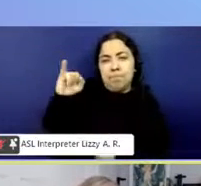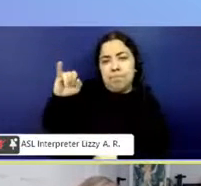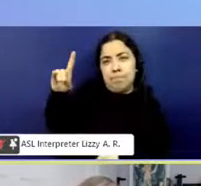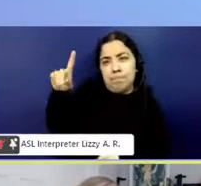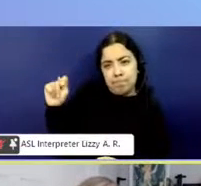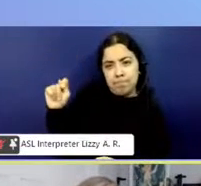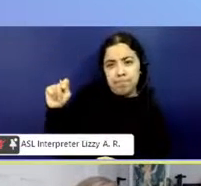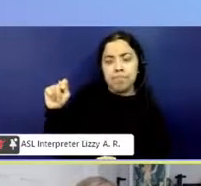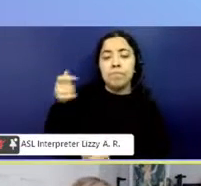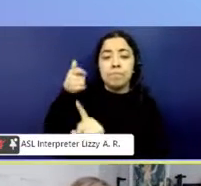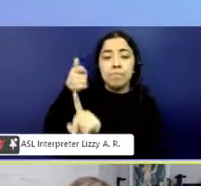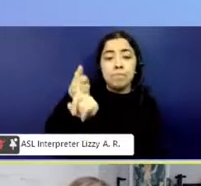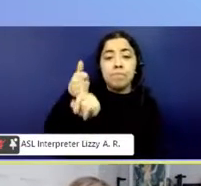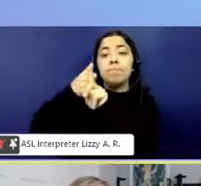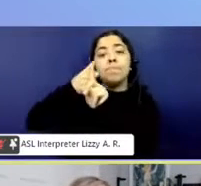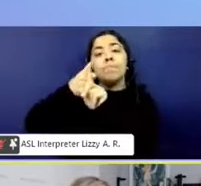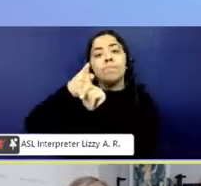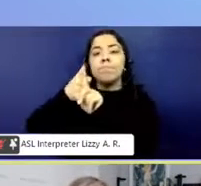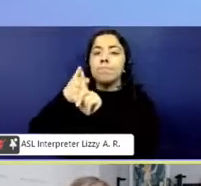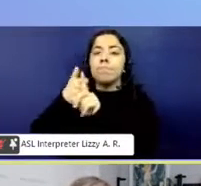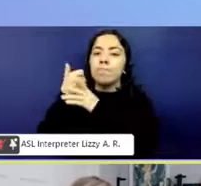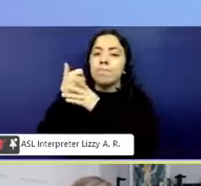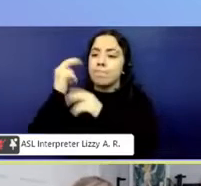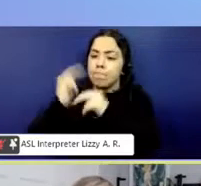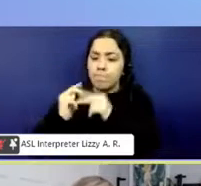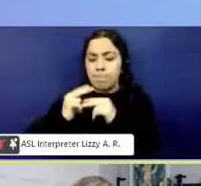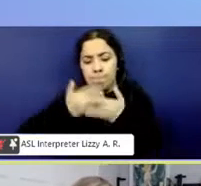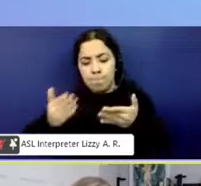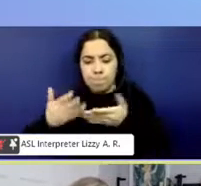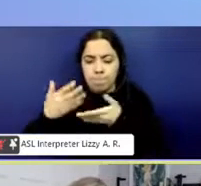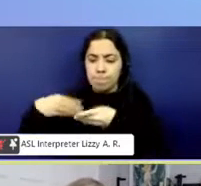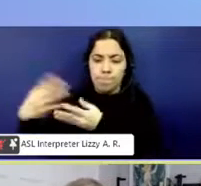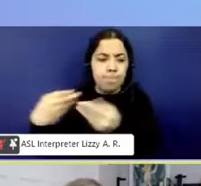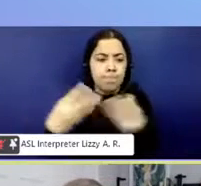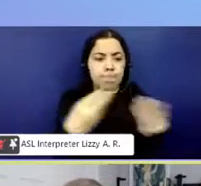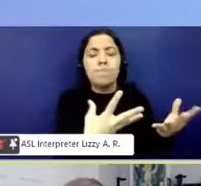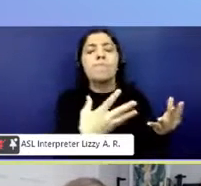building products that help people of all abilities realize their full potential